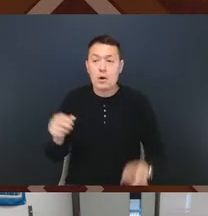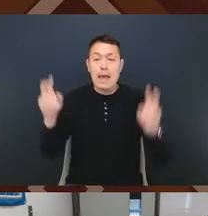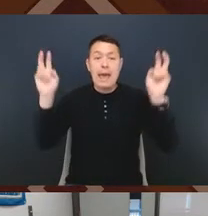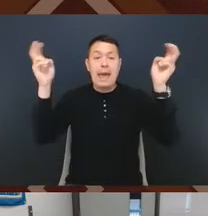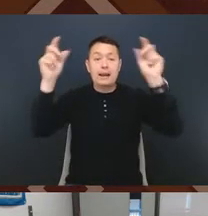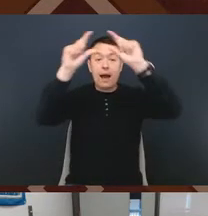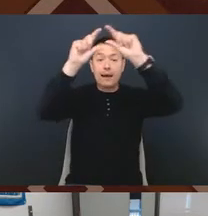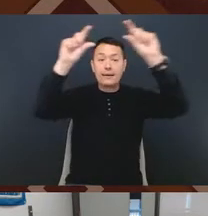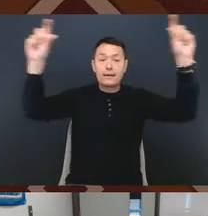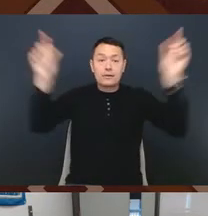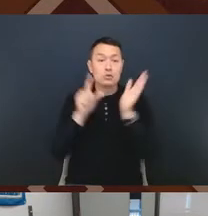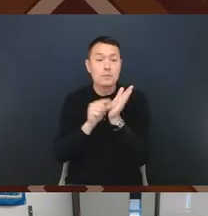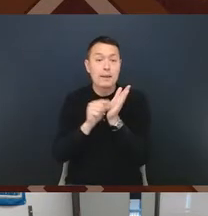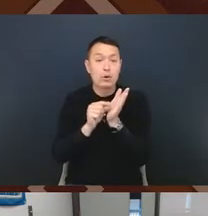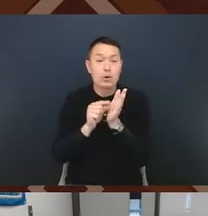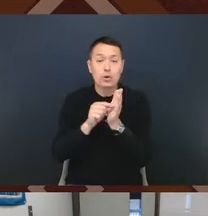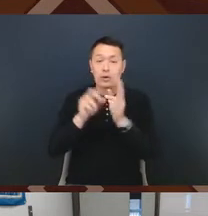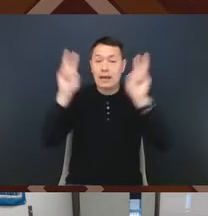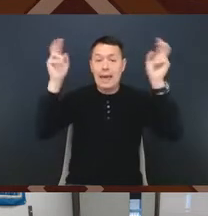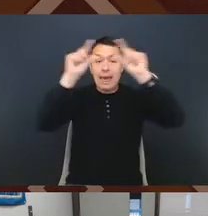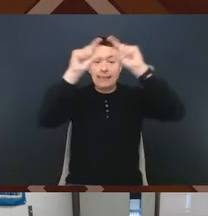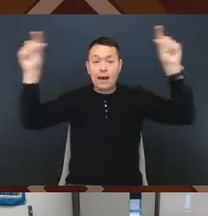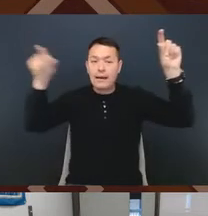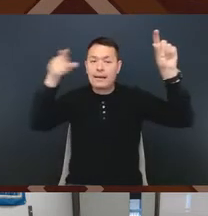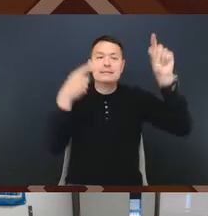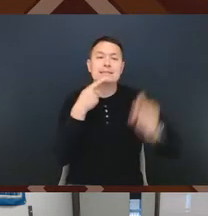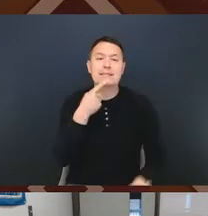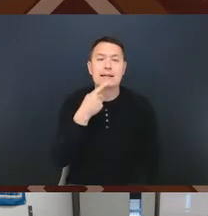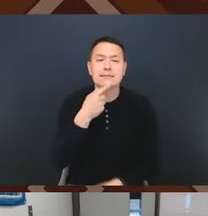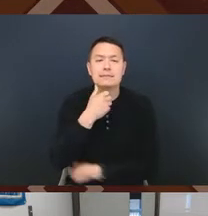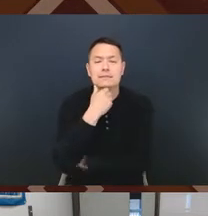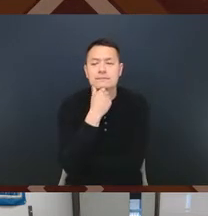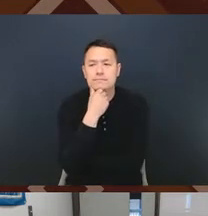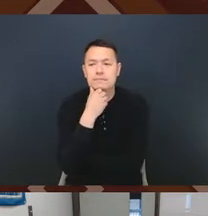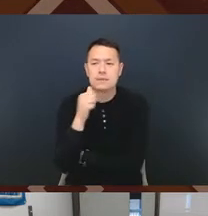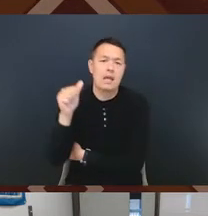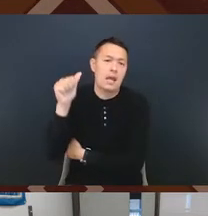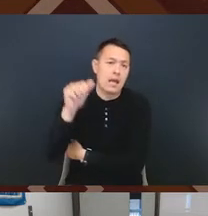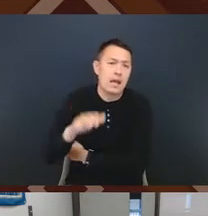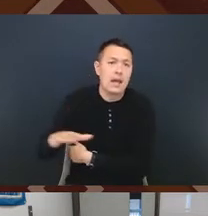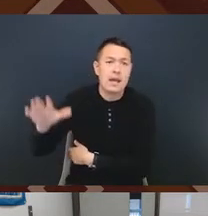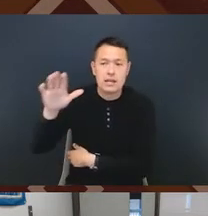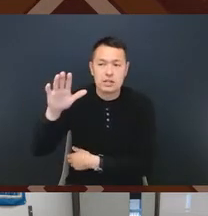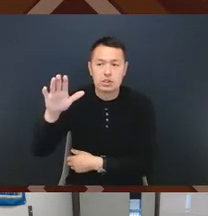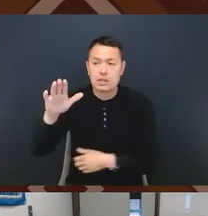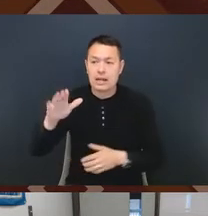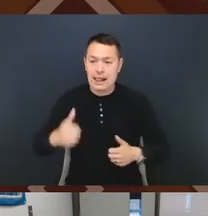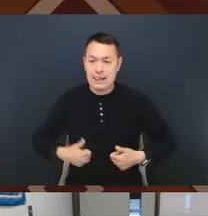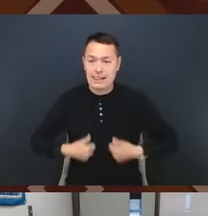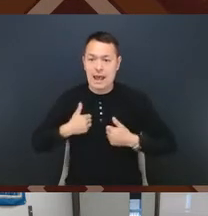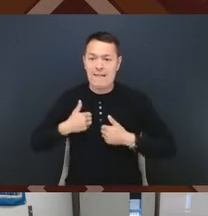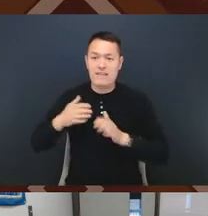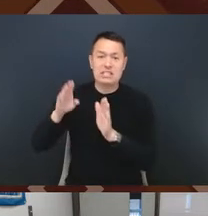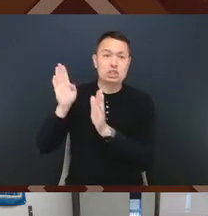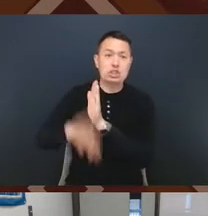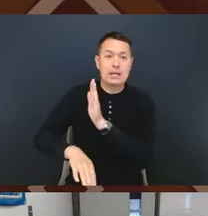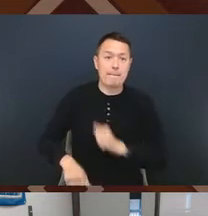on a newspaper and the headline says, Asian life is cheap lol. Your life is worth